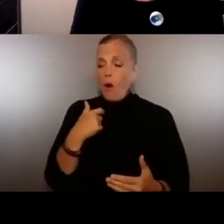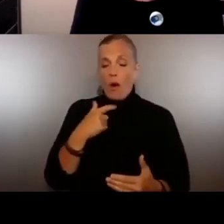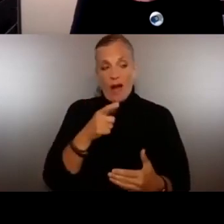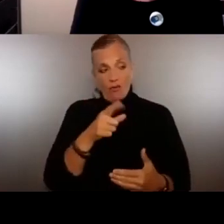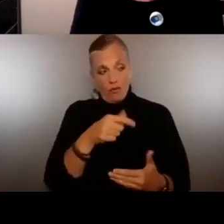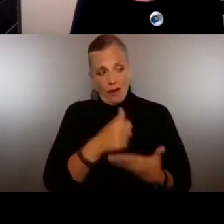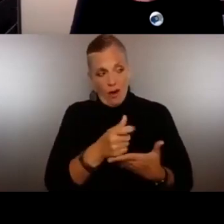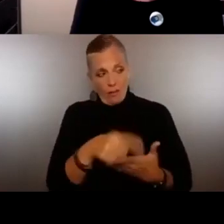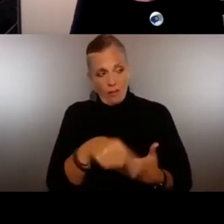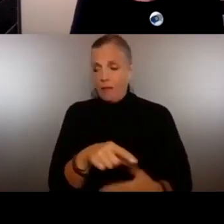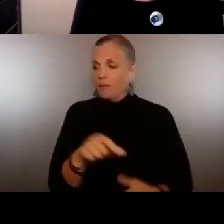Do your parents help also?